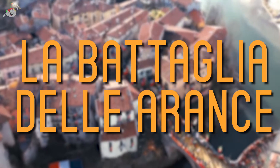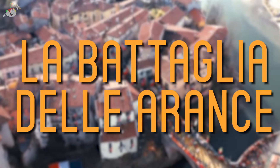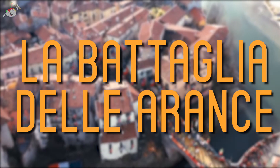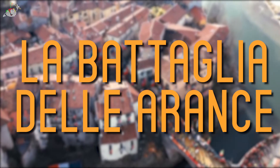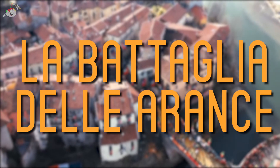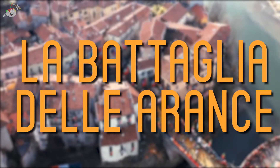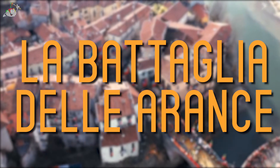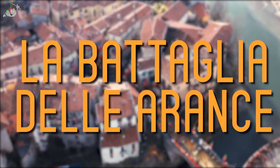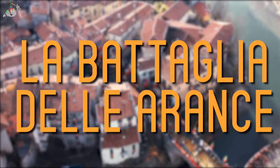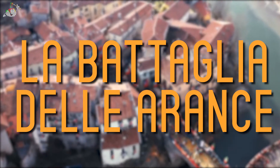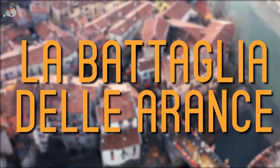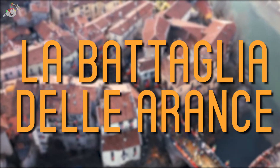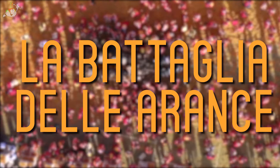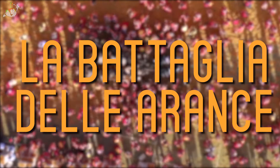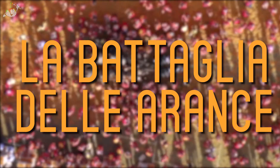The battle of the oranges.